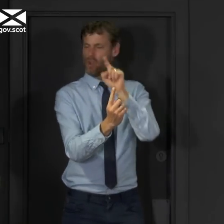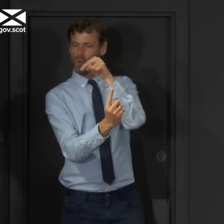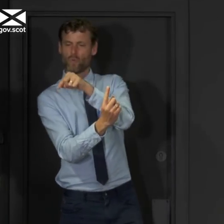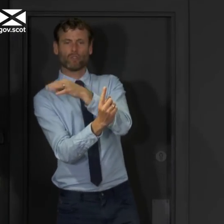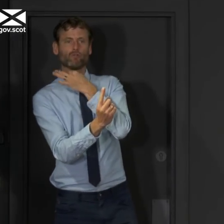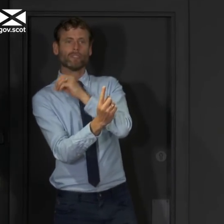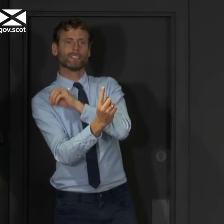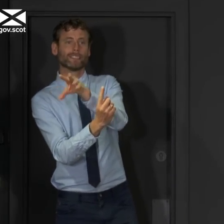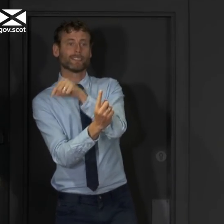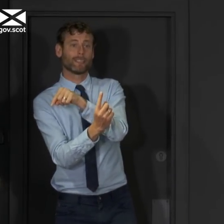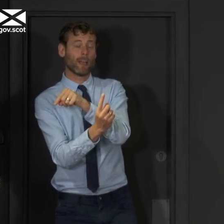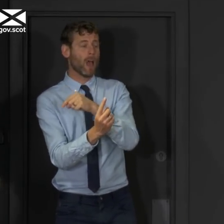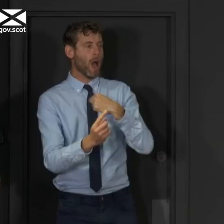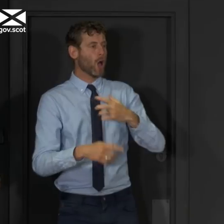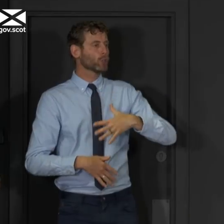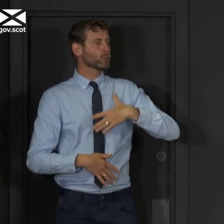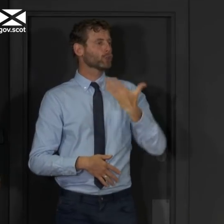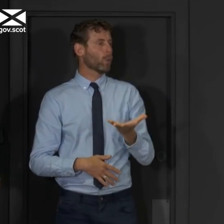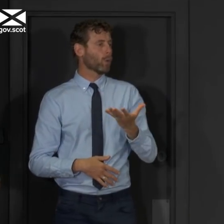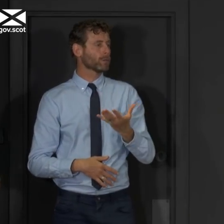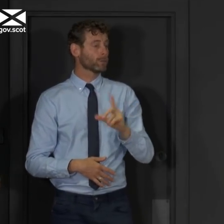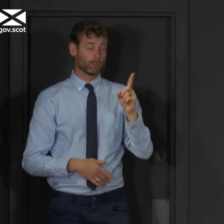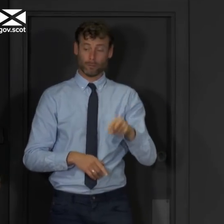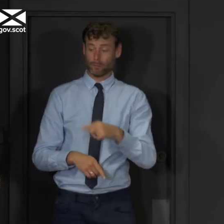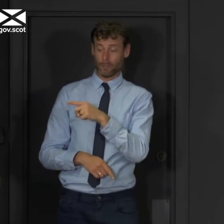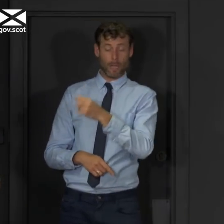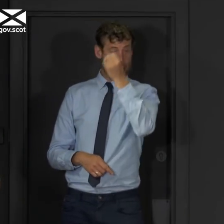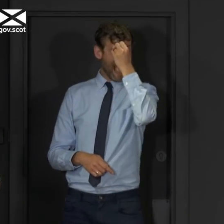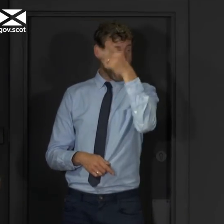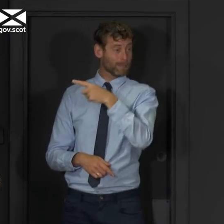I think I know better than the experts who were giving me the advice. But we have to